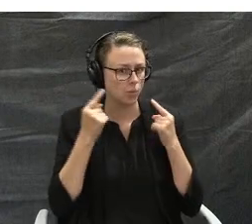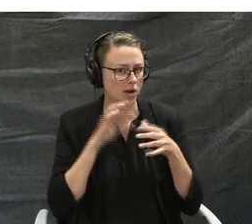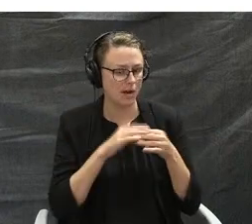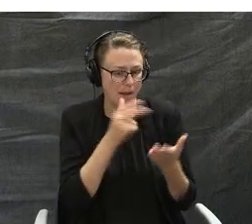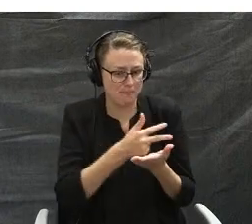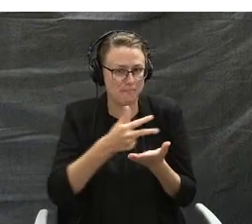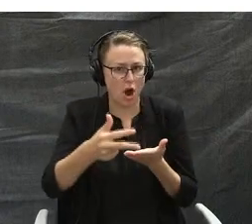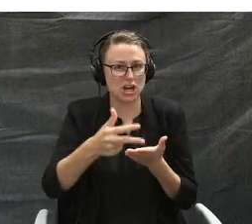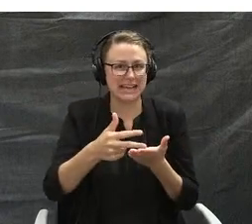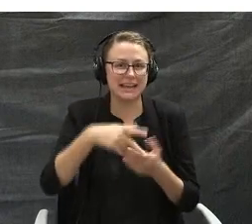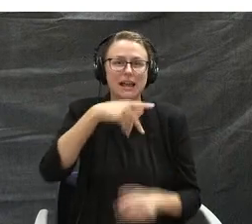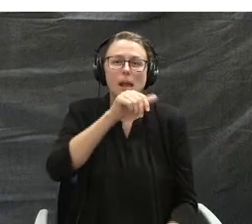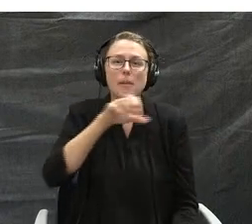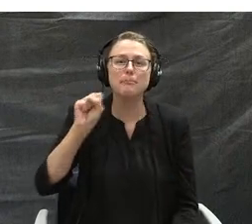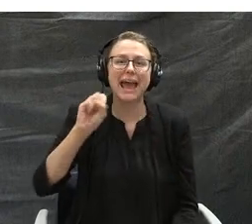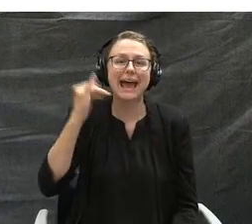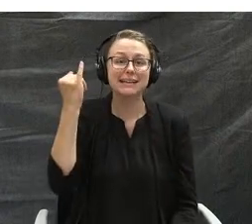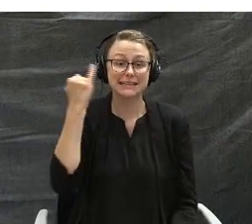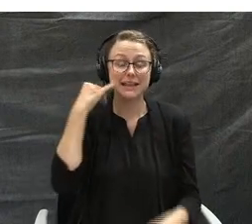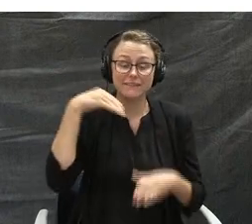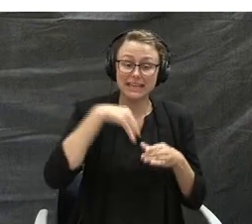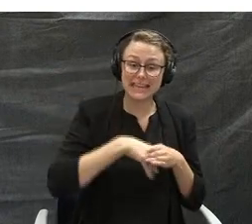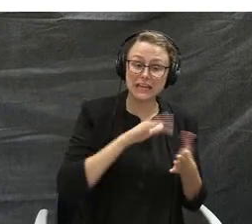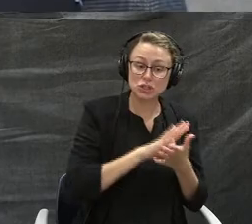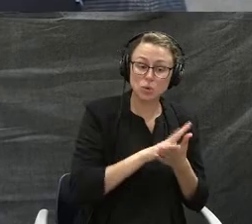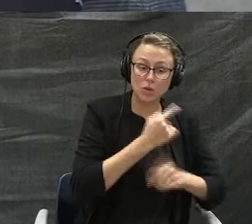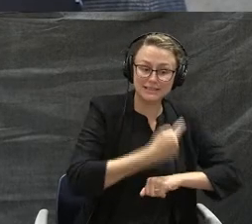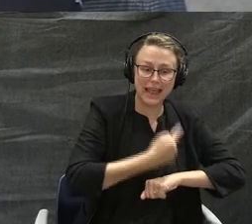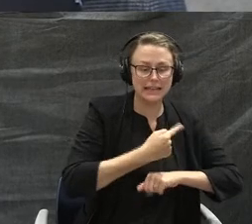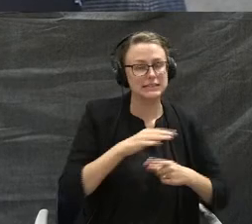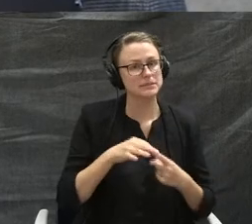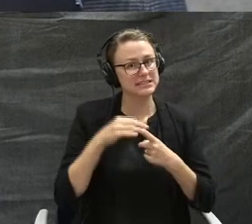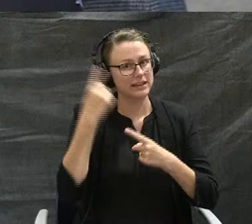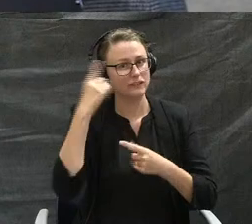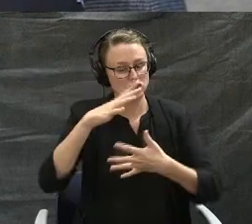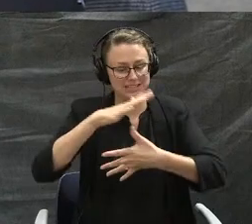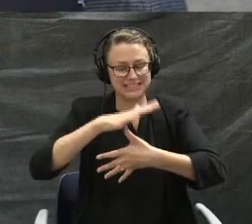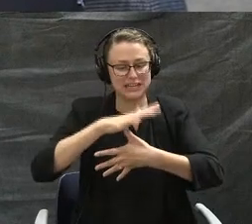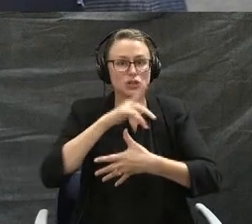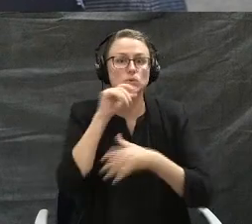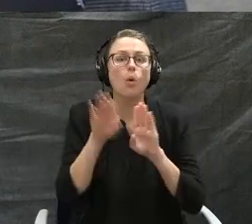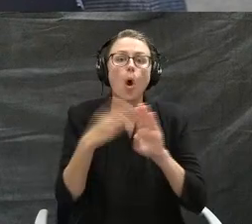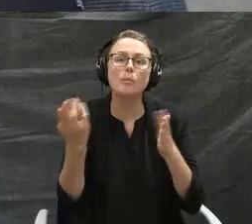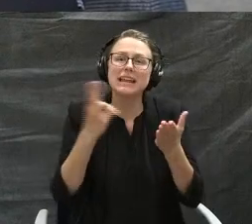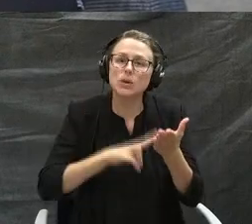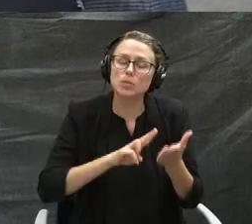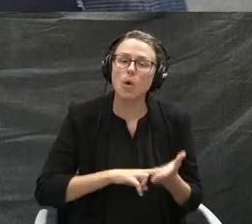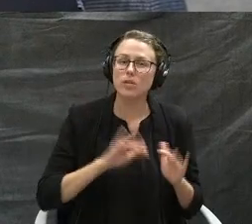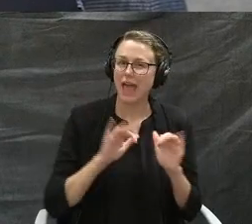there are in school days, particularly for seniors who are open enrolled, how will that be implemented and